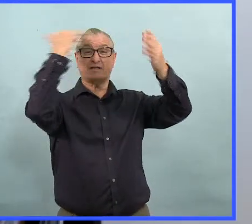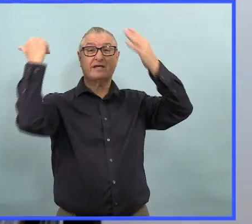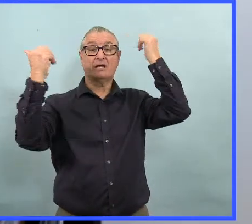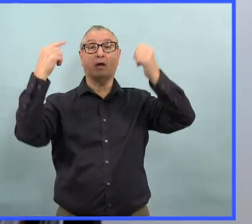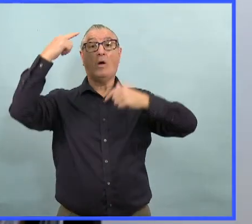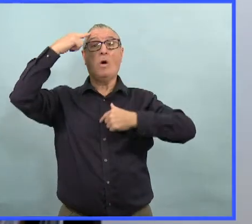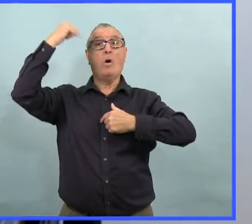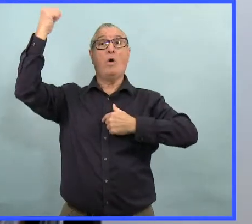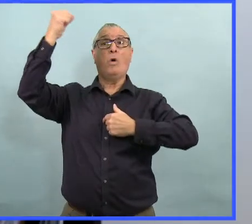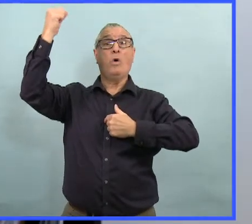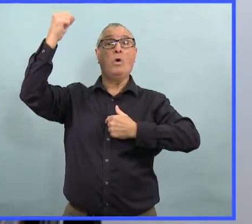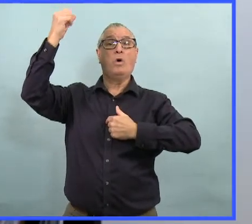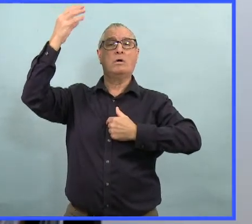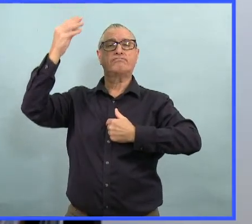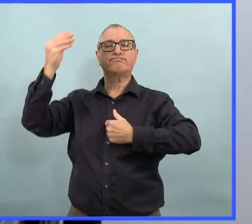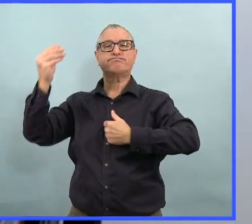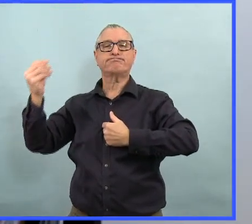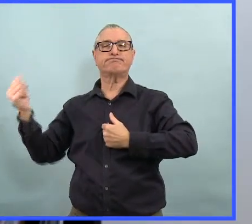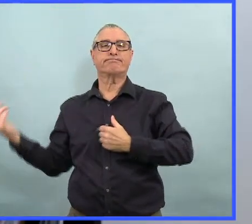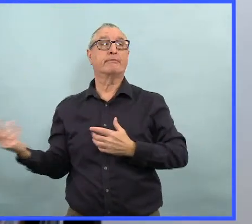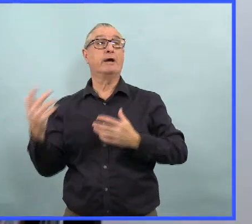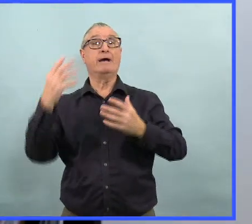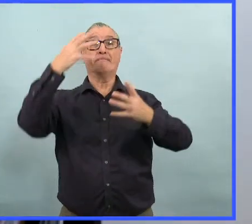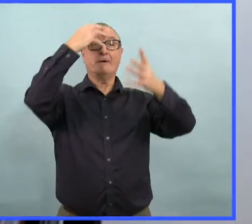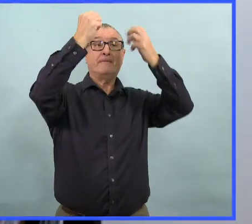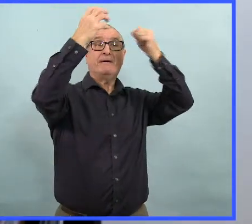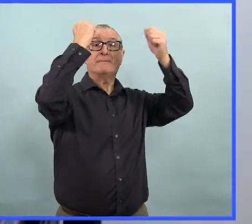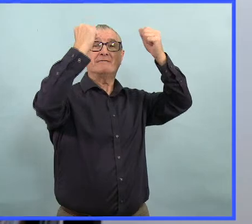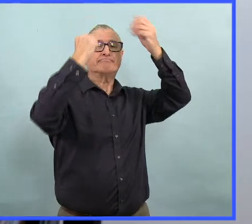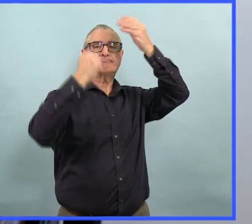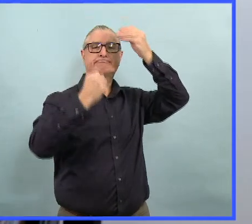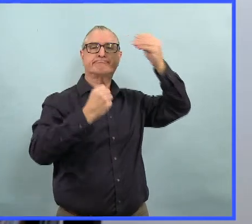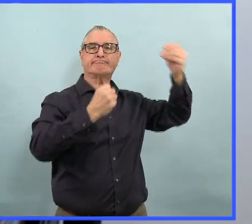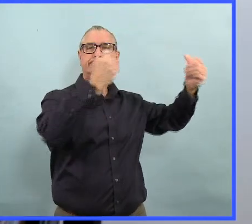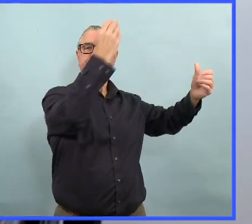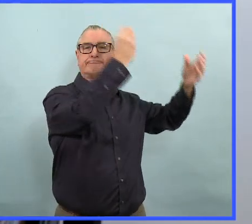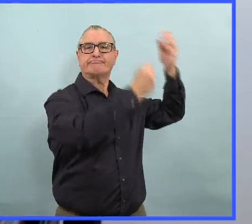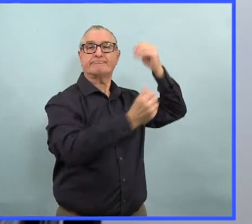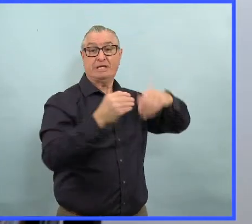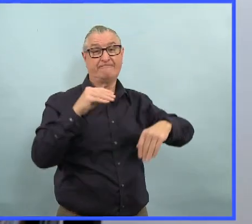can significantly affect their daily life at home at school and at work